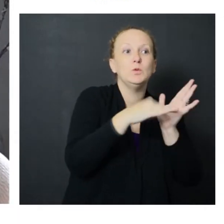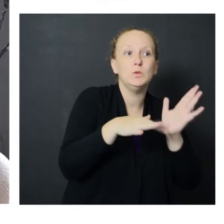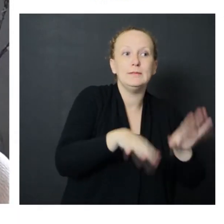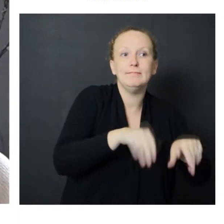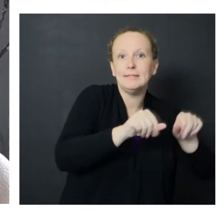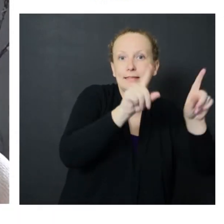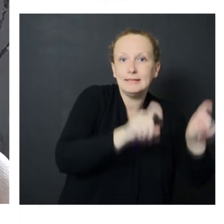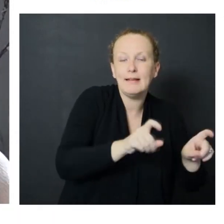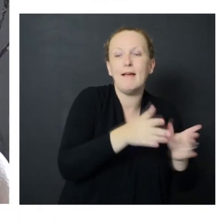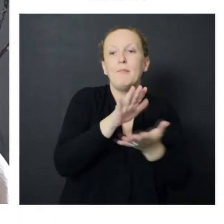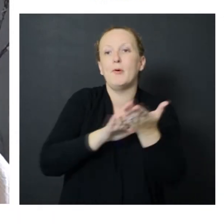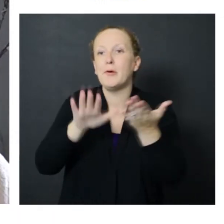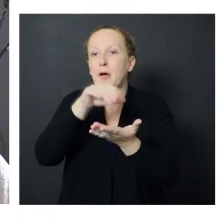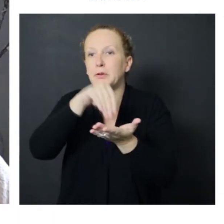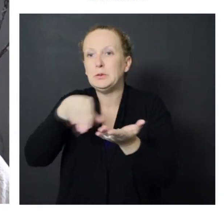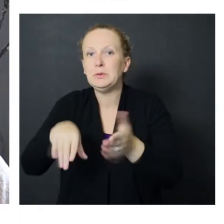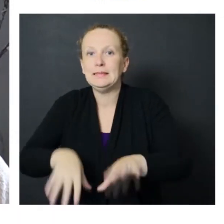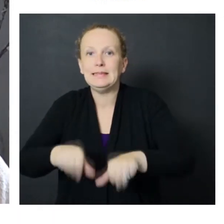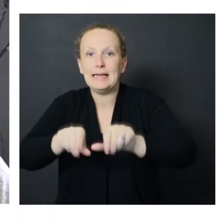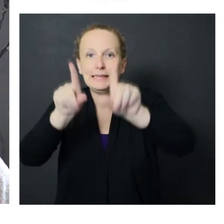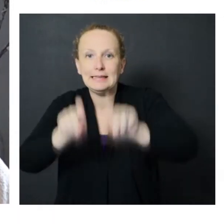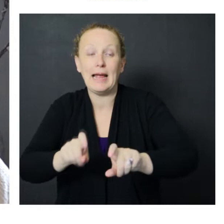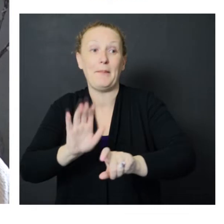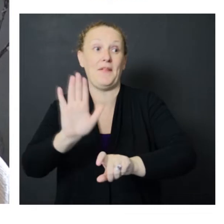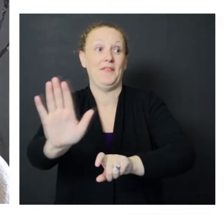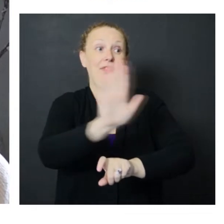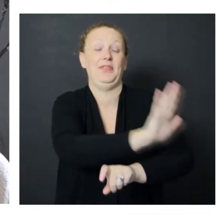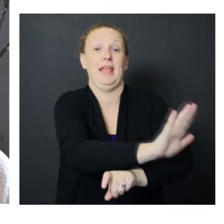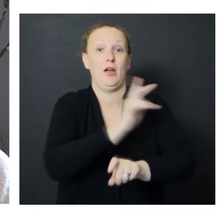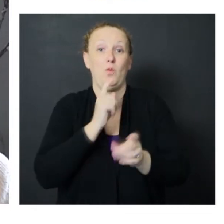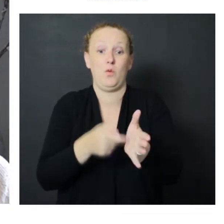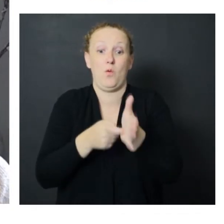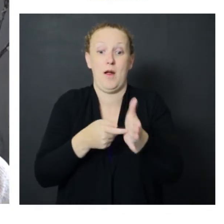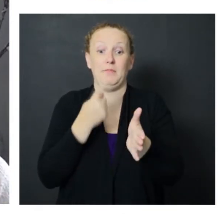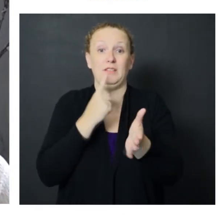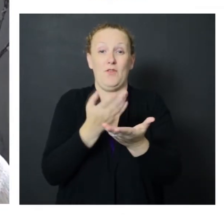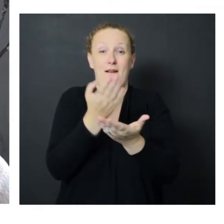And they have different requirements to validity compared to certification exams.